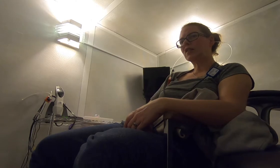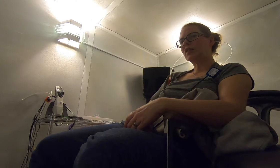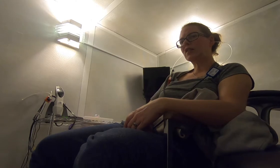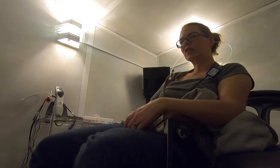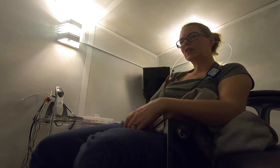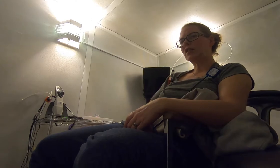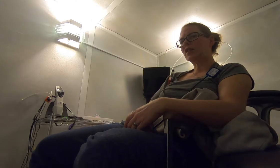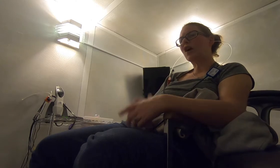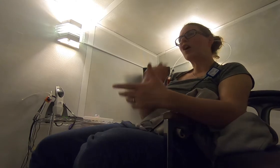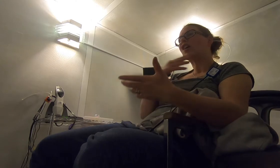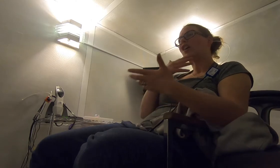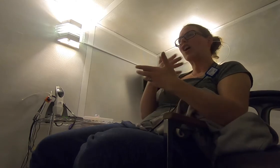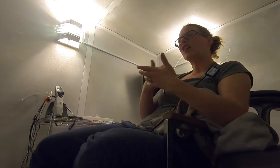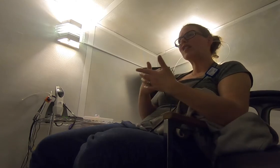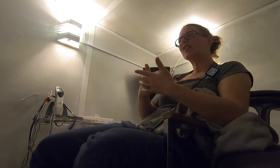good